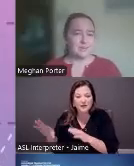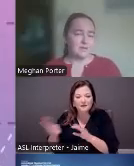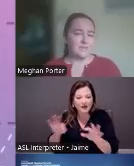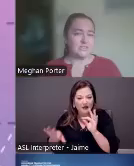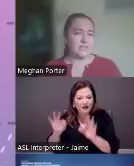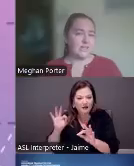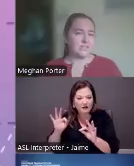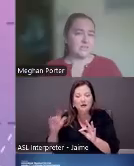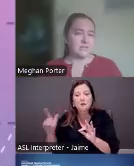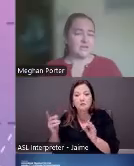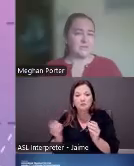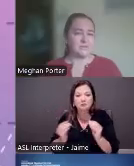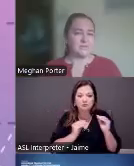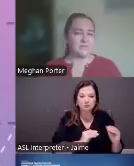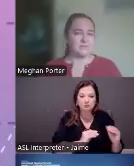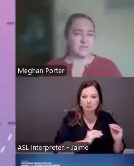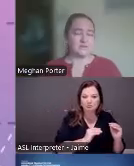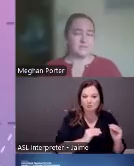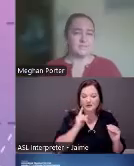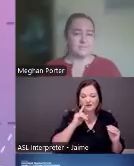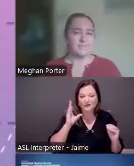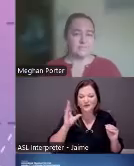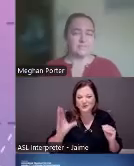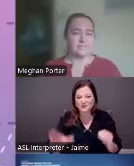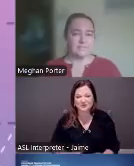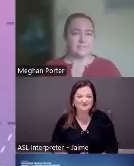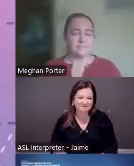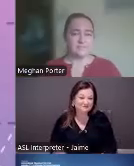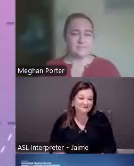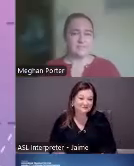of the education that we do in the future.